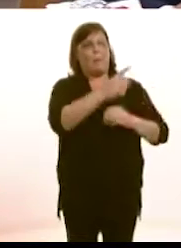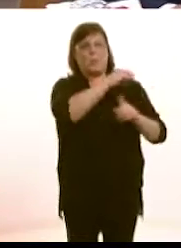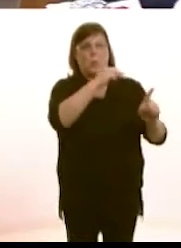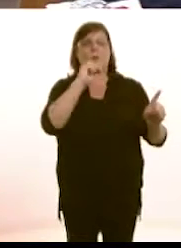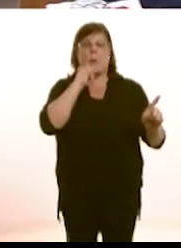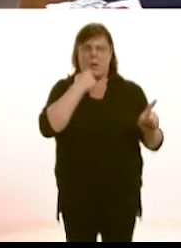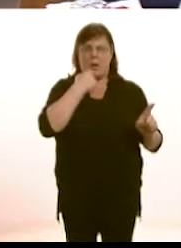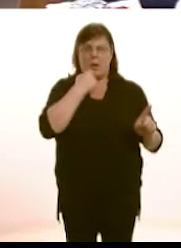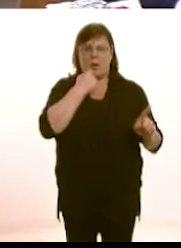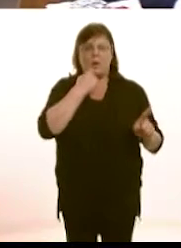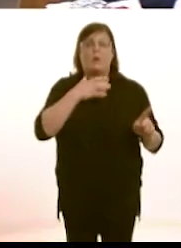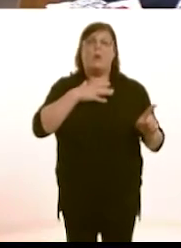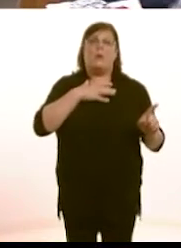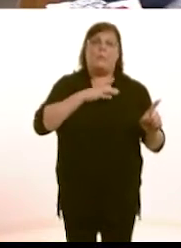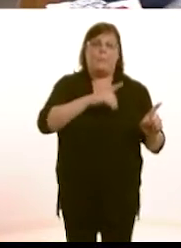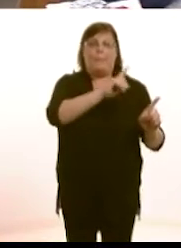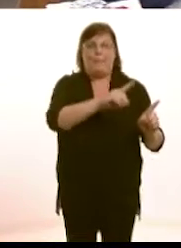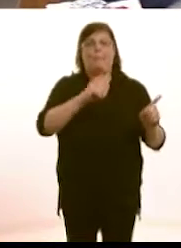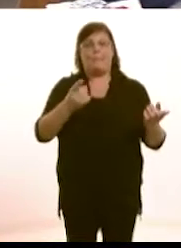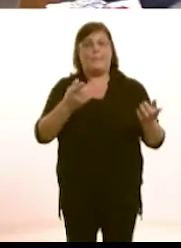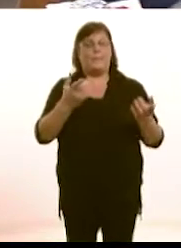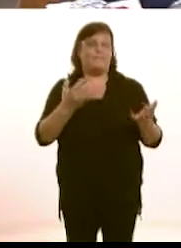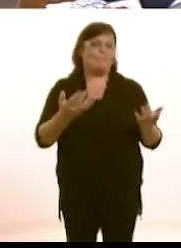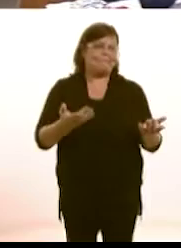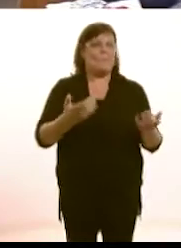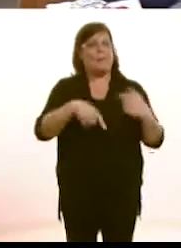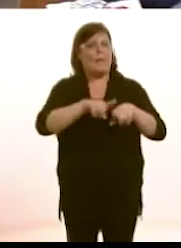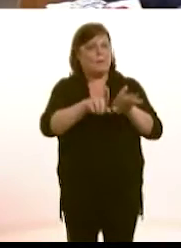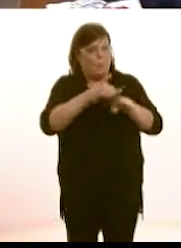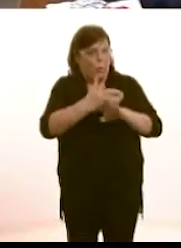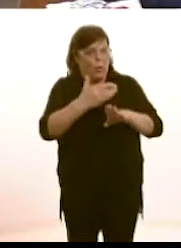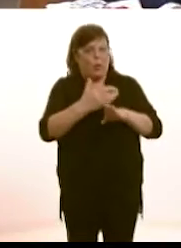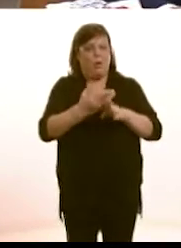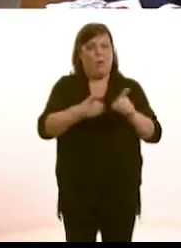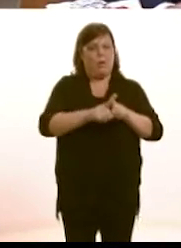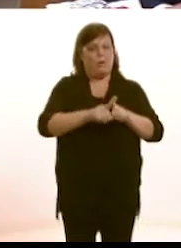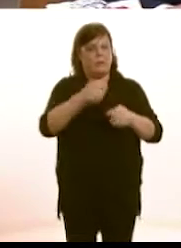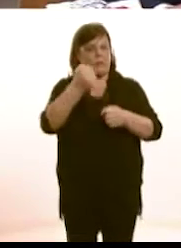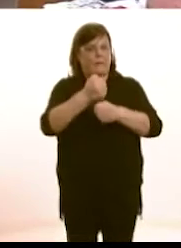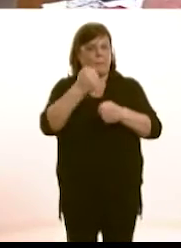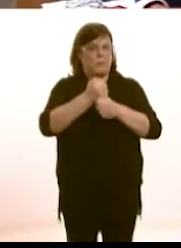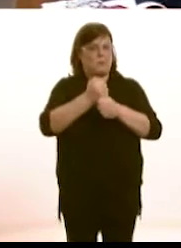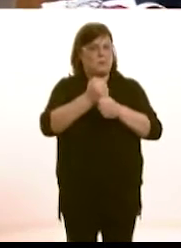But, yes, as part of the work that the local government Secretary has been carrying through